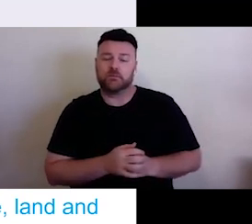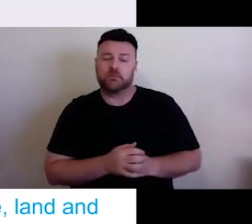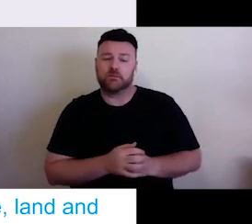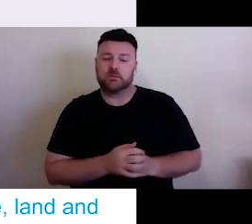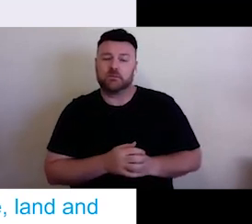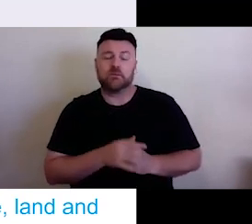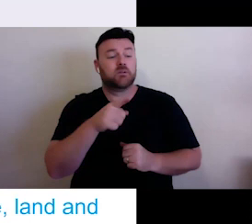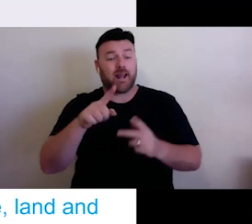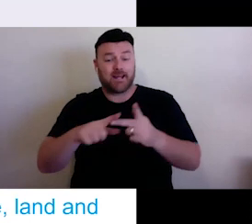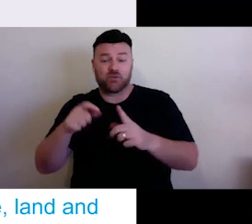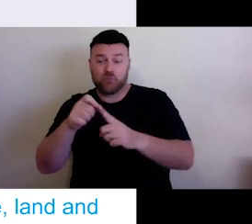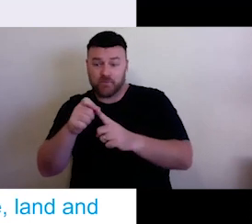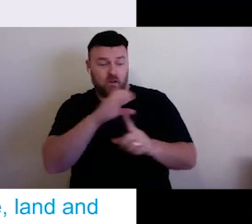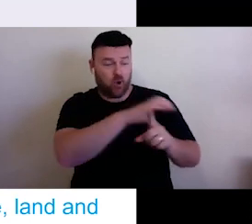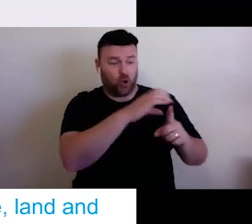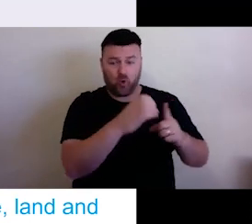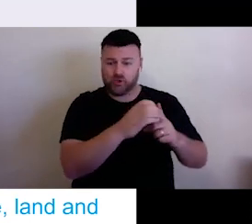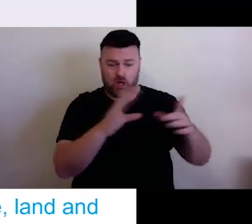interconnected. So it is the tangible and intangible - the things